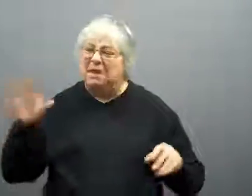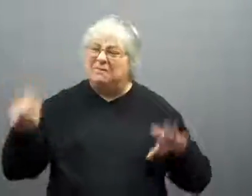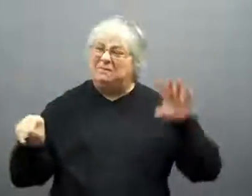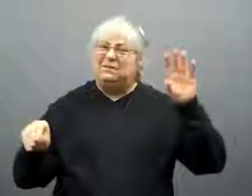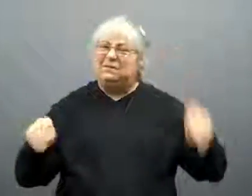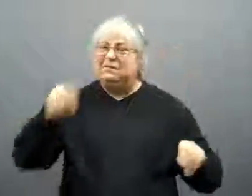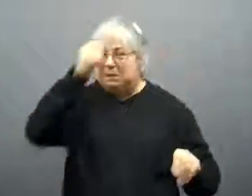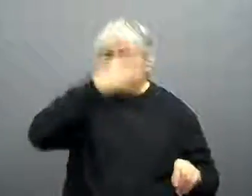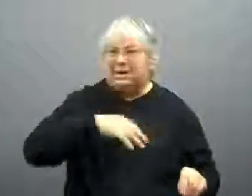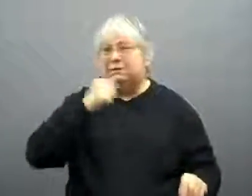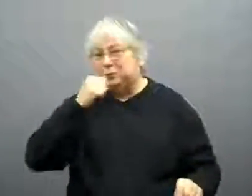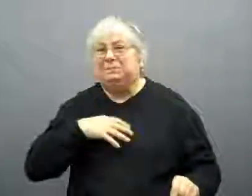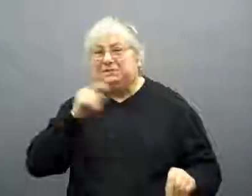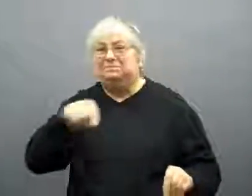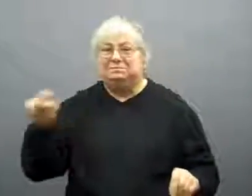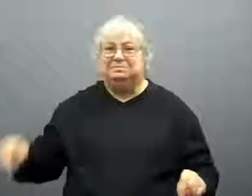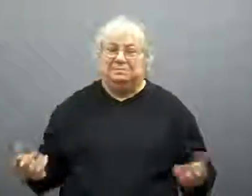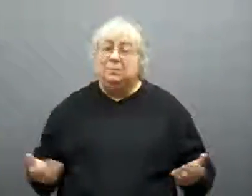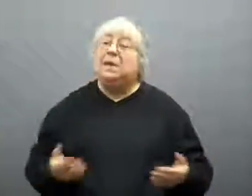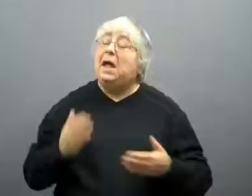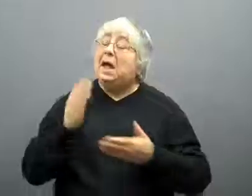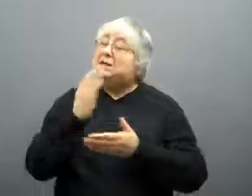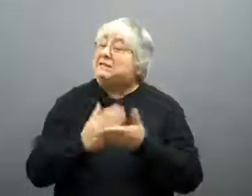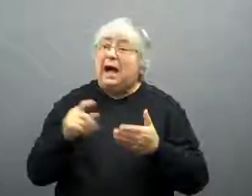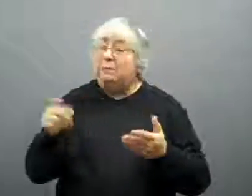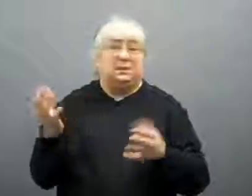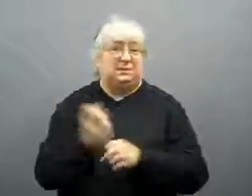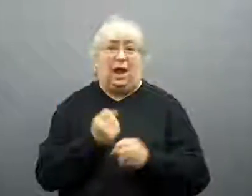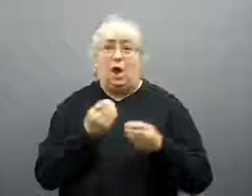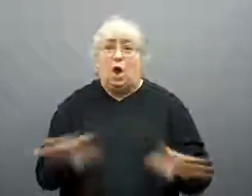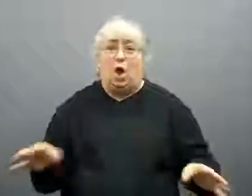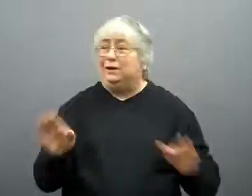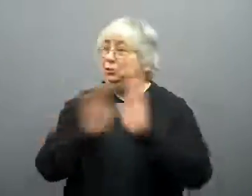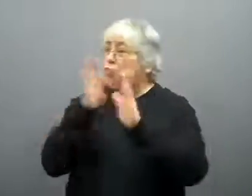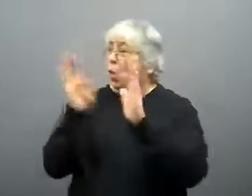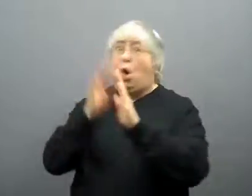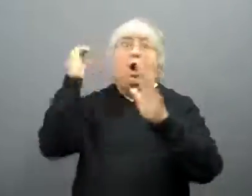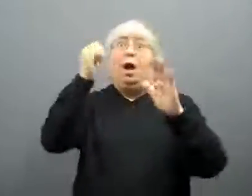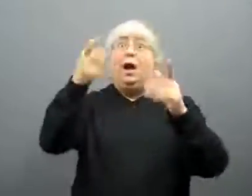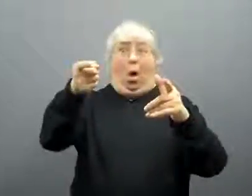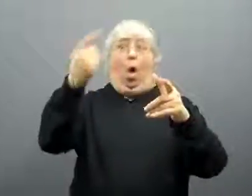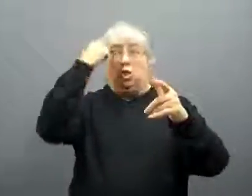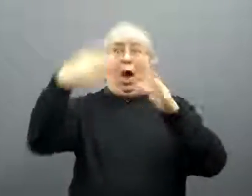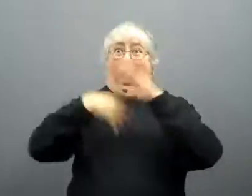Half the dead were men, half were women.